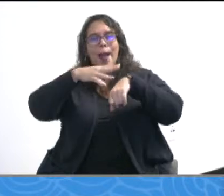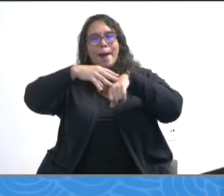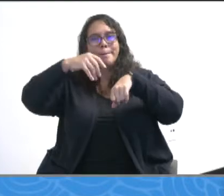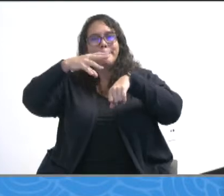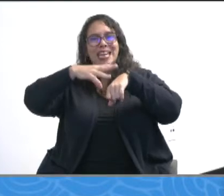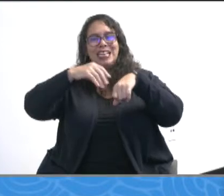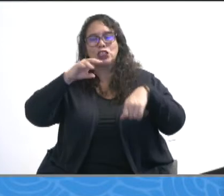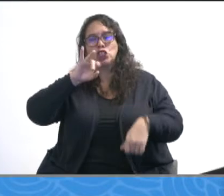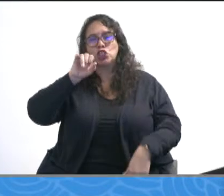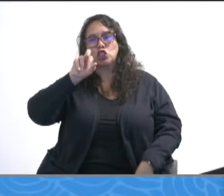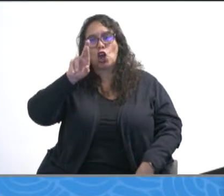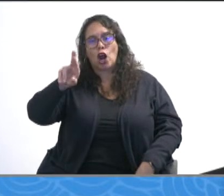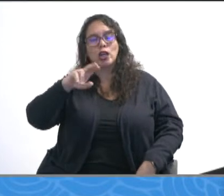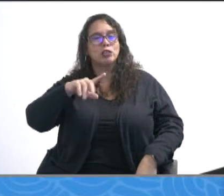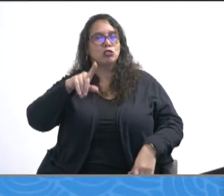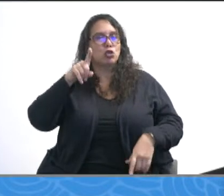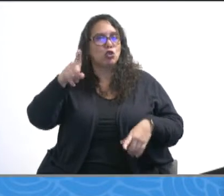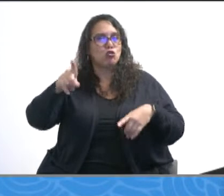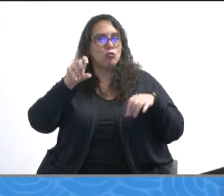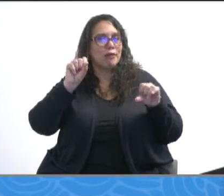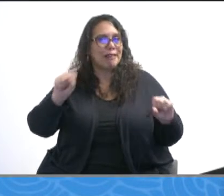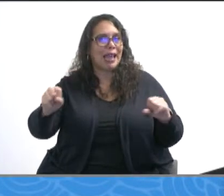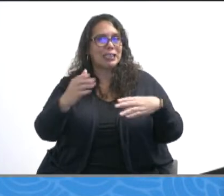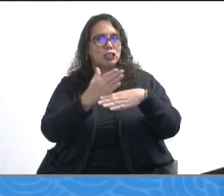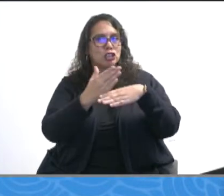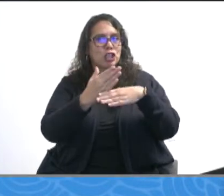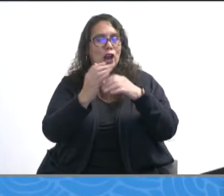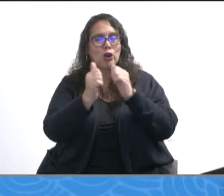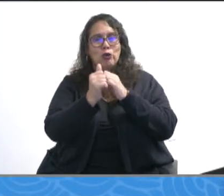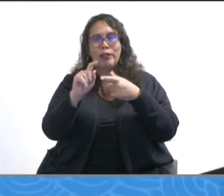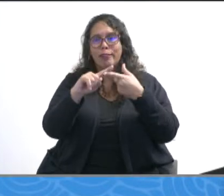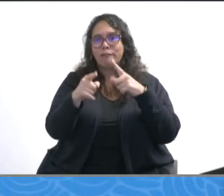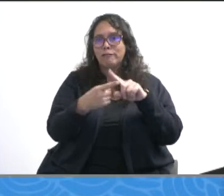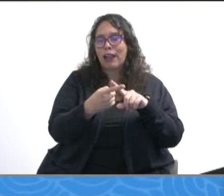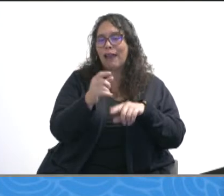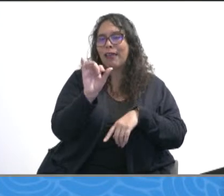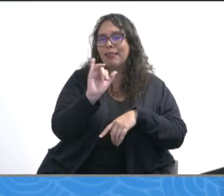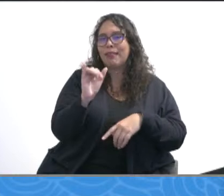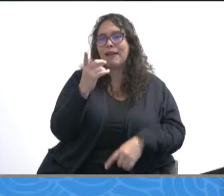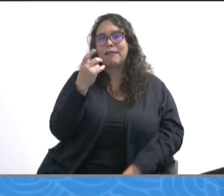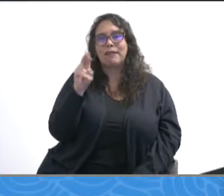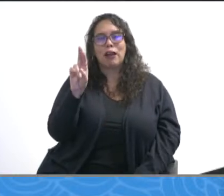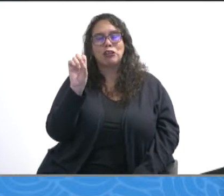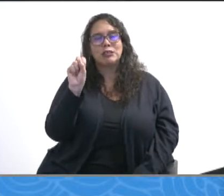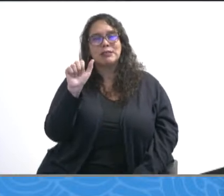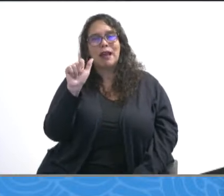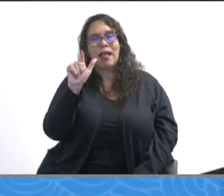So you can share with a friend, like Dr. Salazar has encouraged us to do,